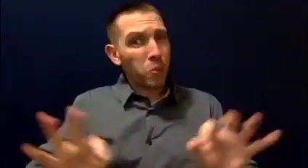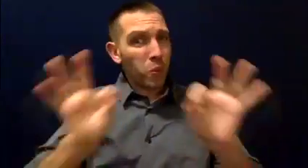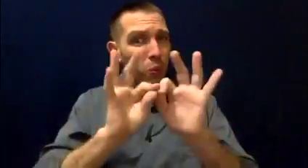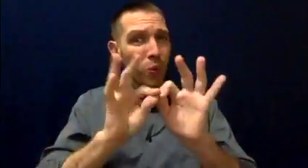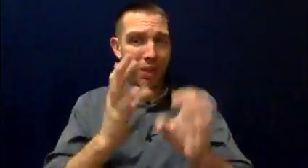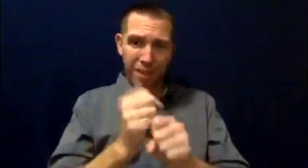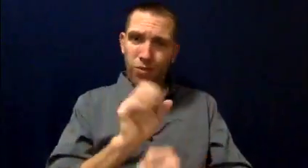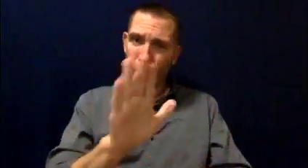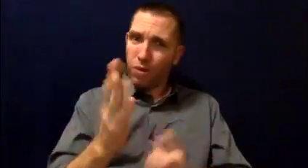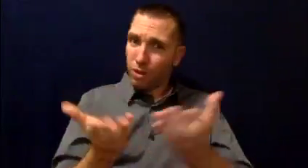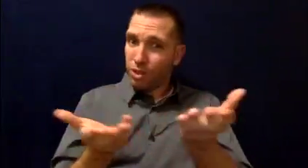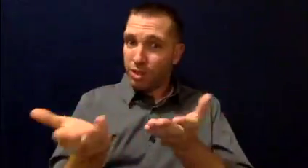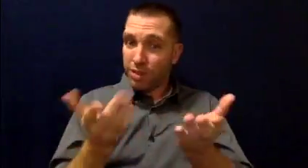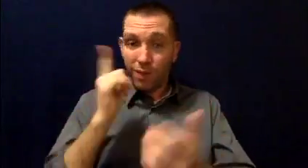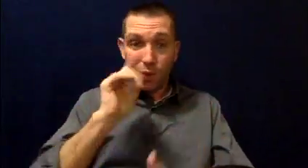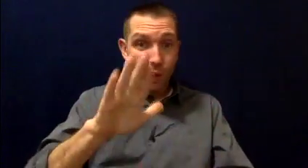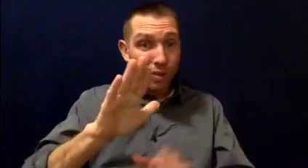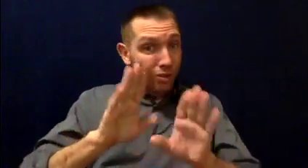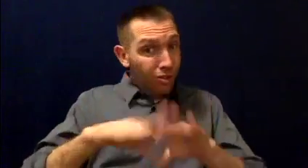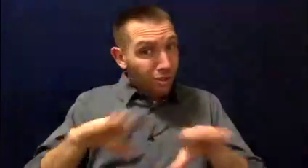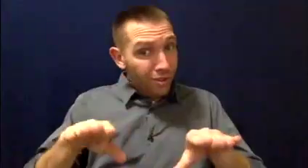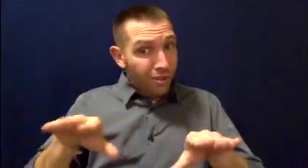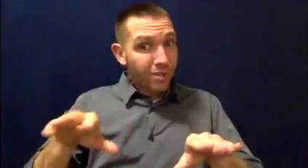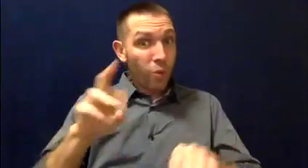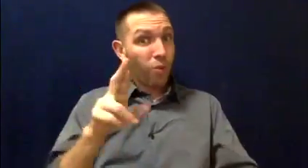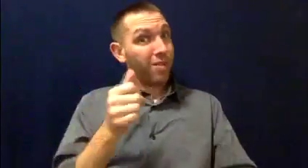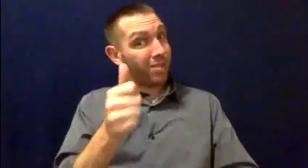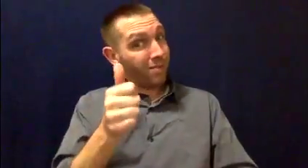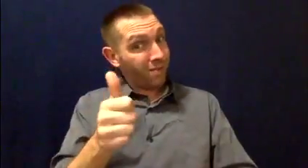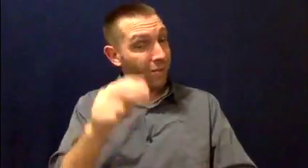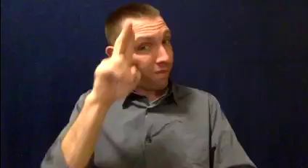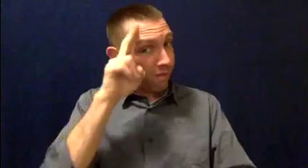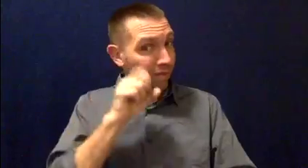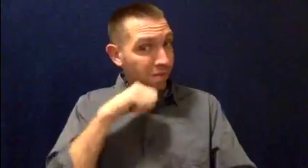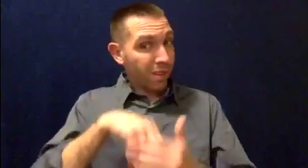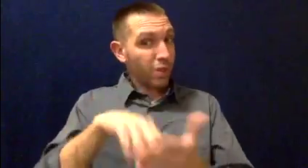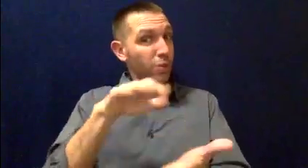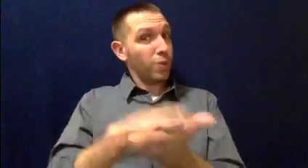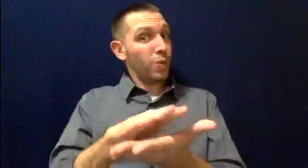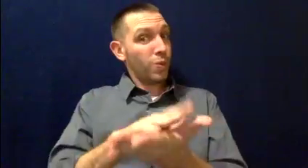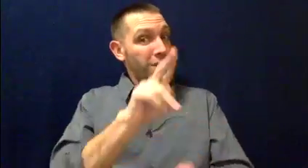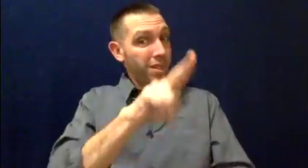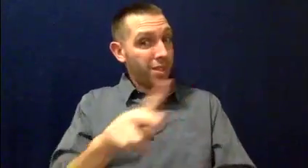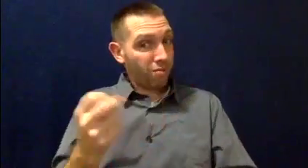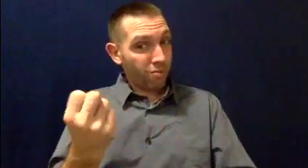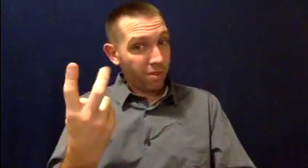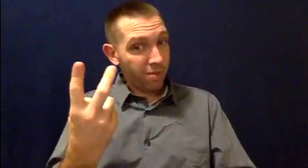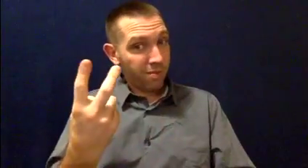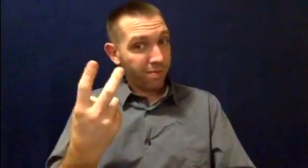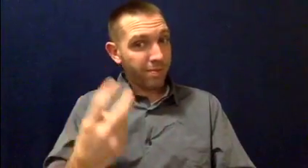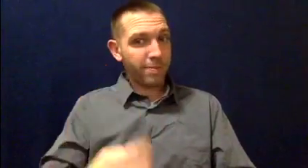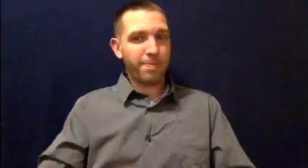Make sure your child with Usher syndrome - or you, if you're self-advocating - are getting the educational services you deserve.